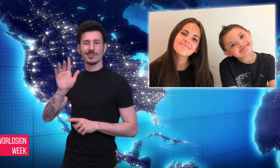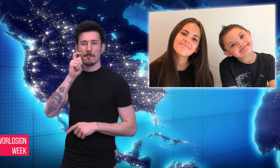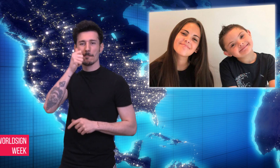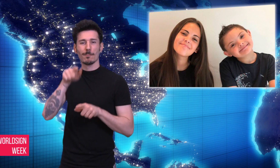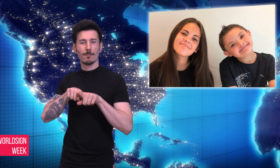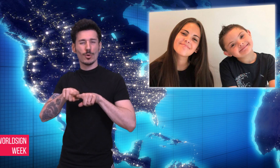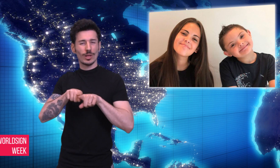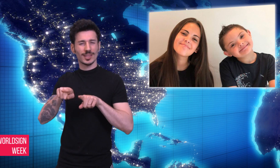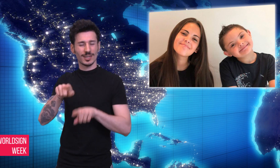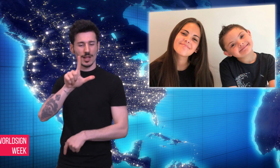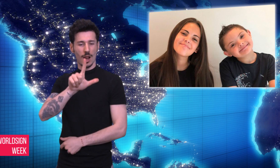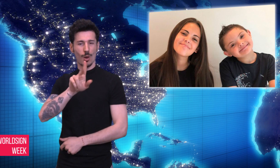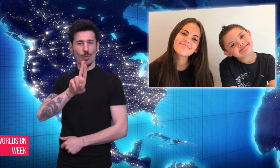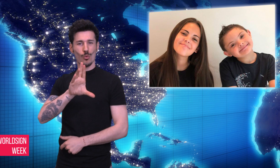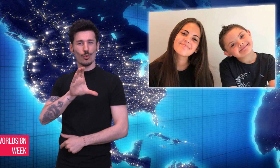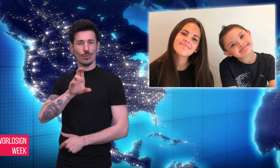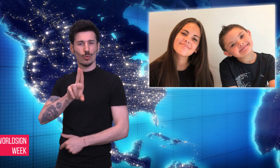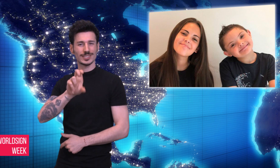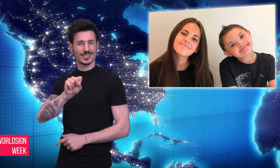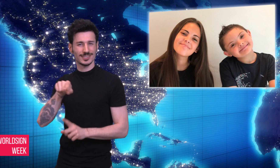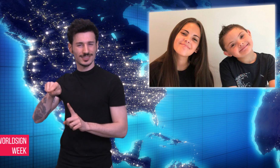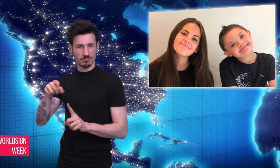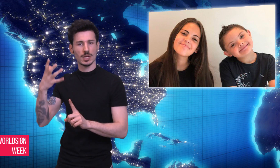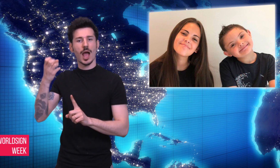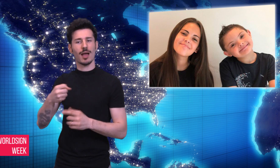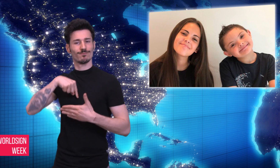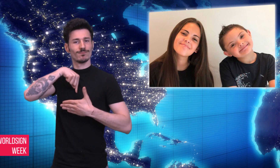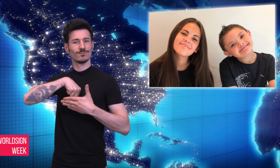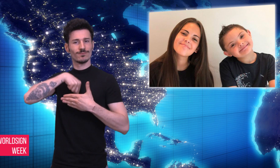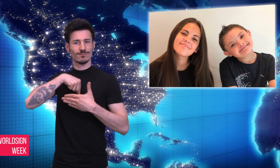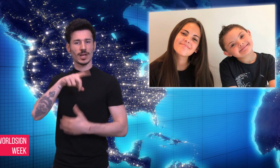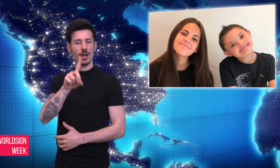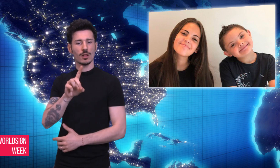Syndrome struggled with communication.